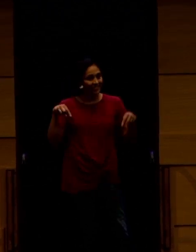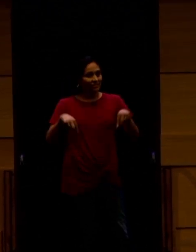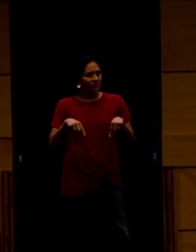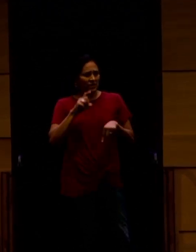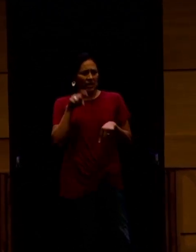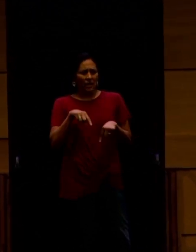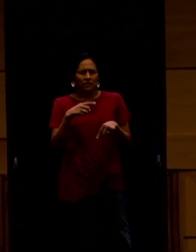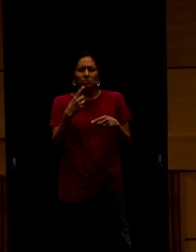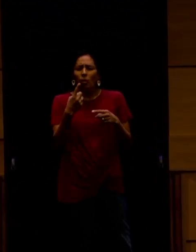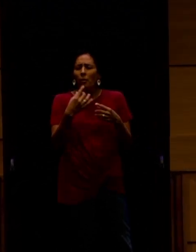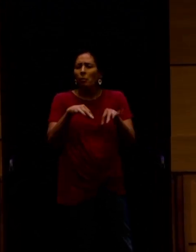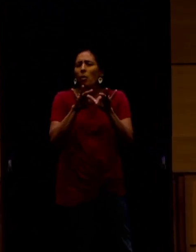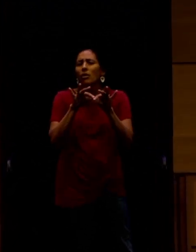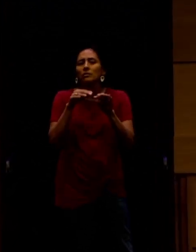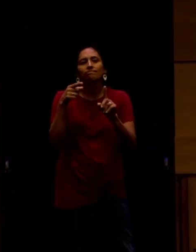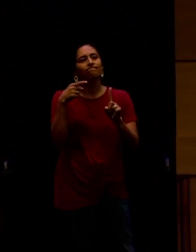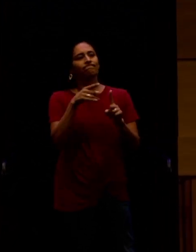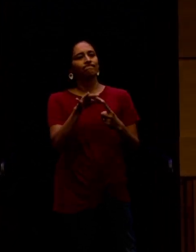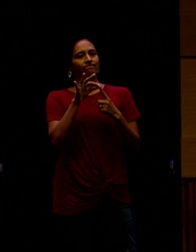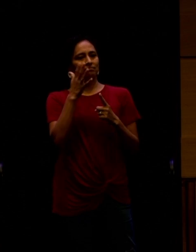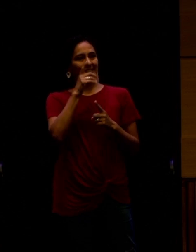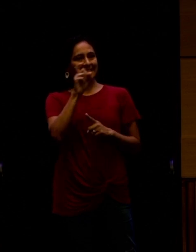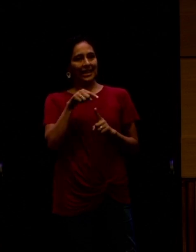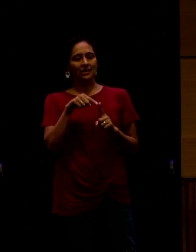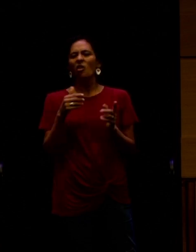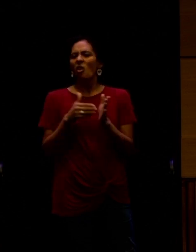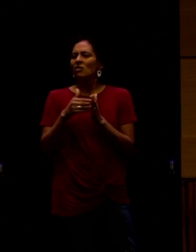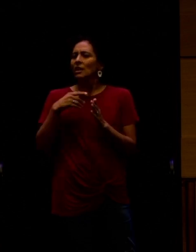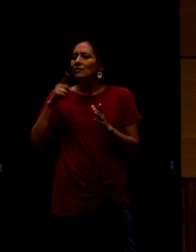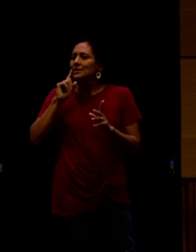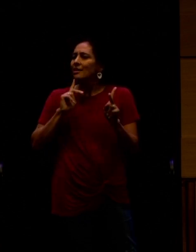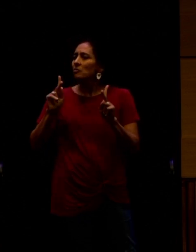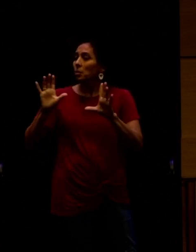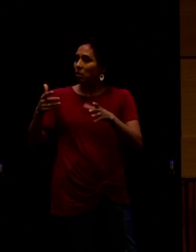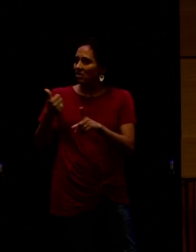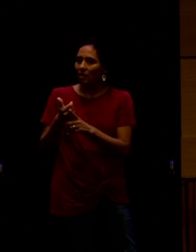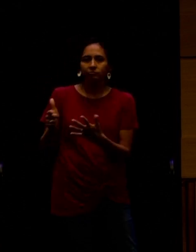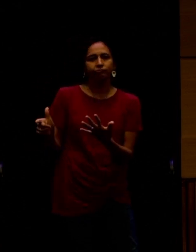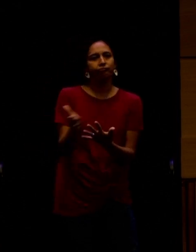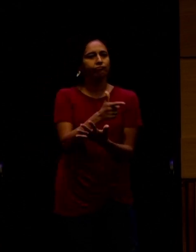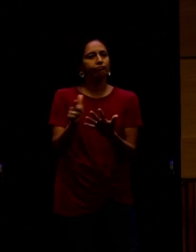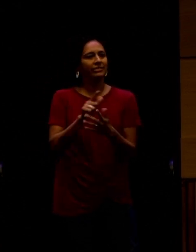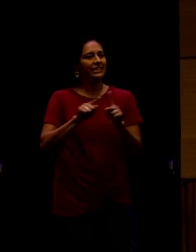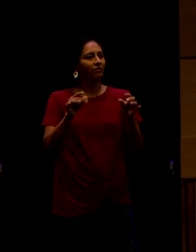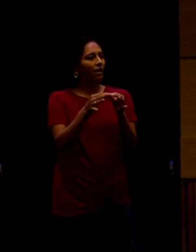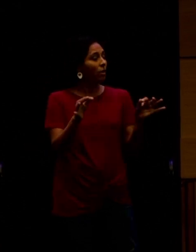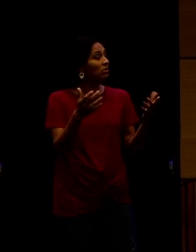One unique and important feature of Texas is that the deaf people group often code switch between